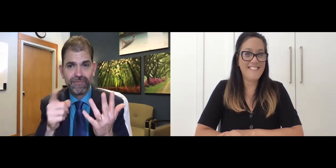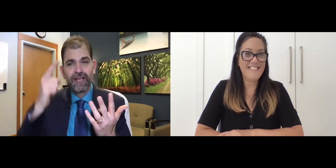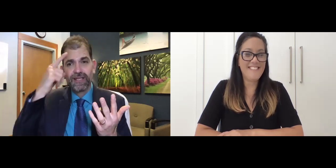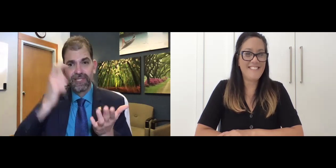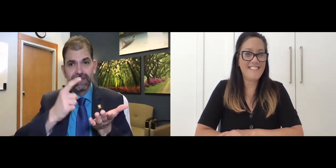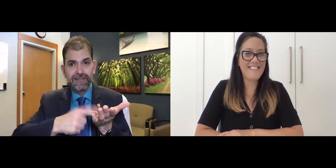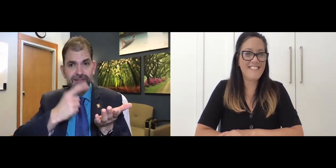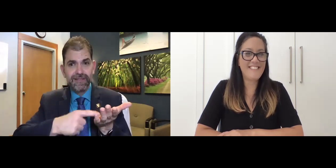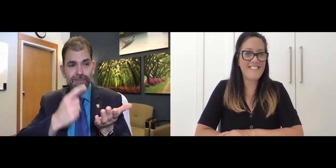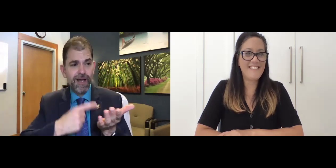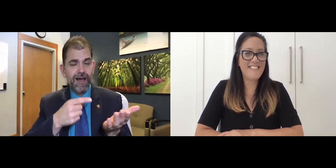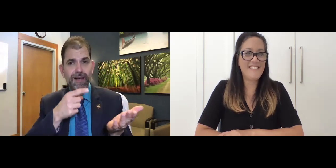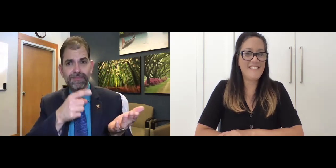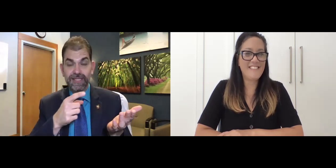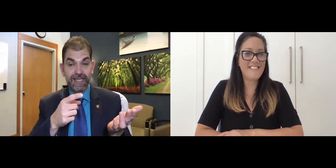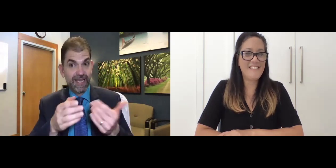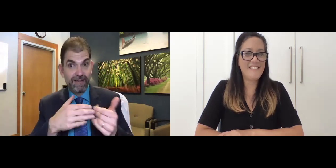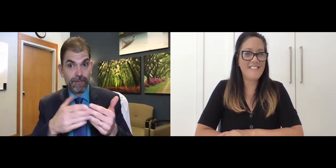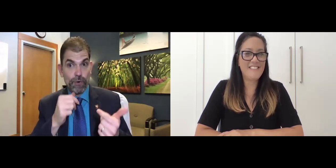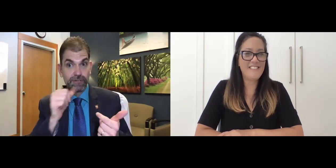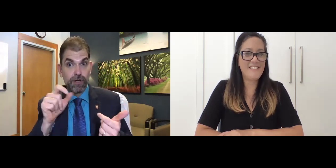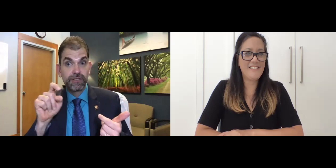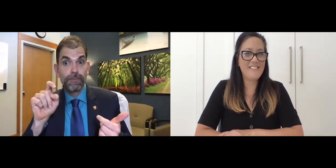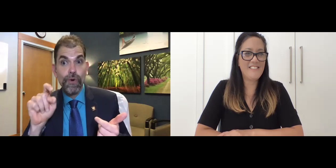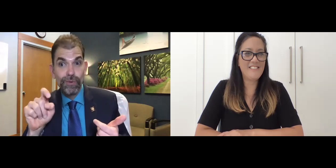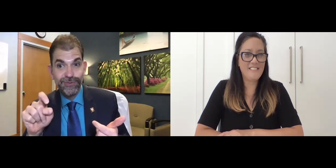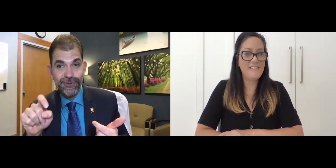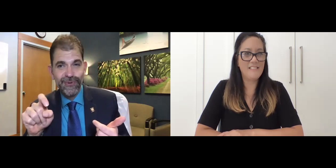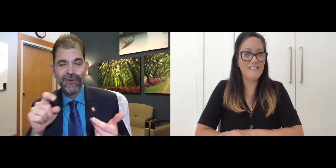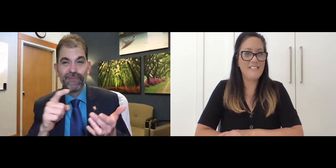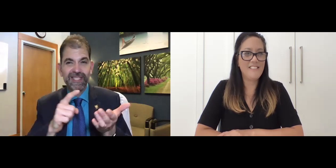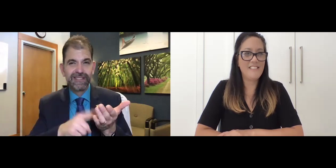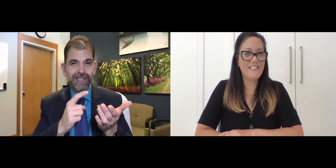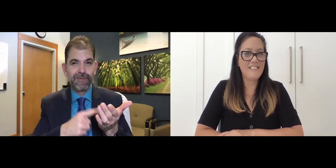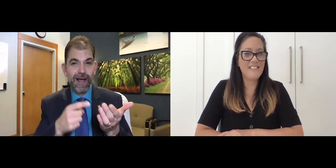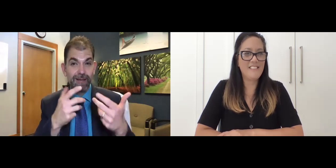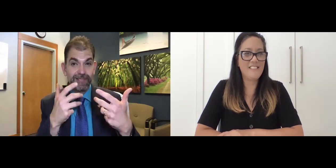video companies serving us. Sometimes even though we're not supposed